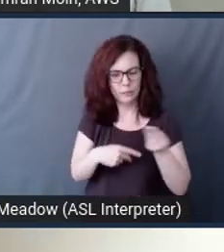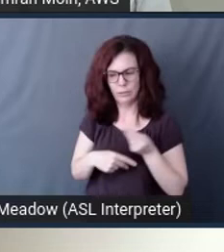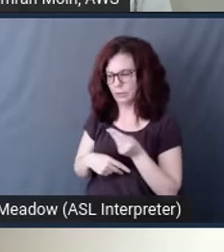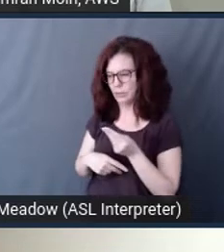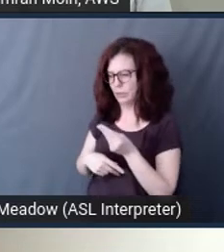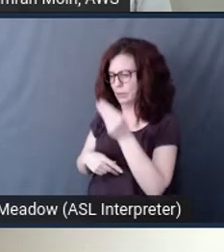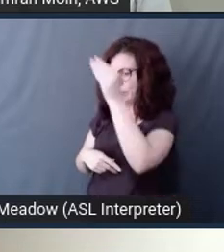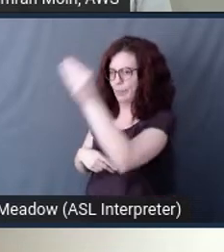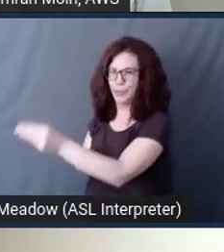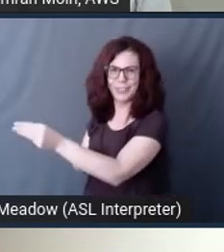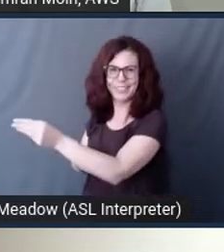to the same area.